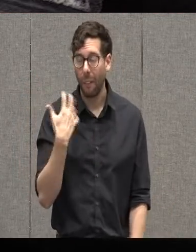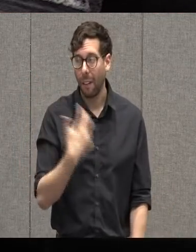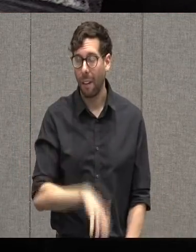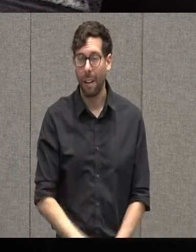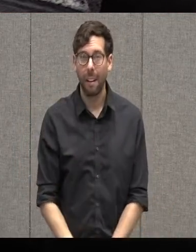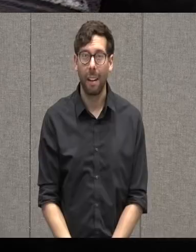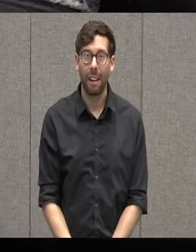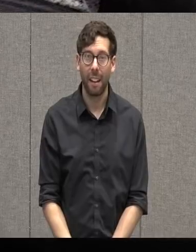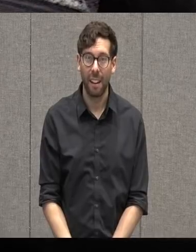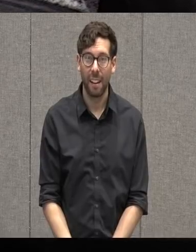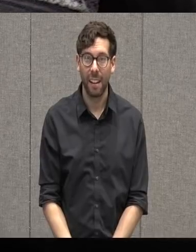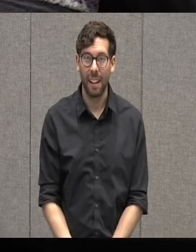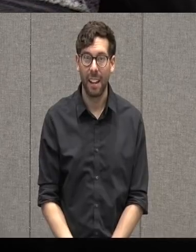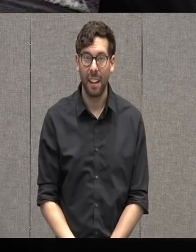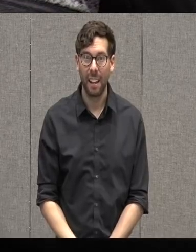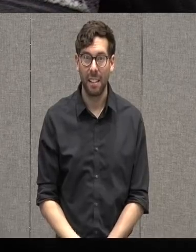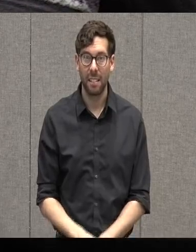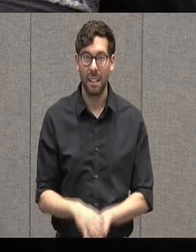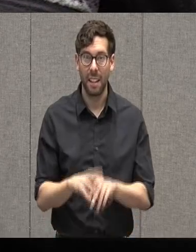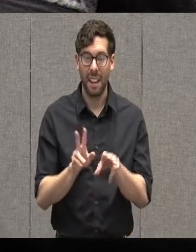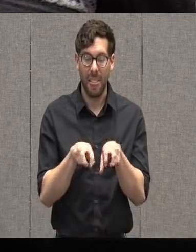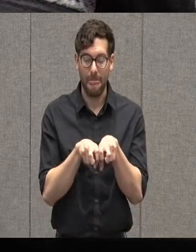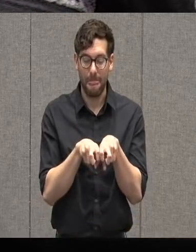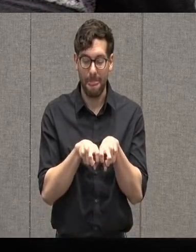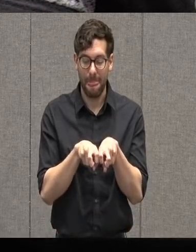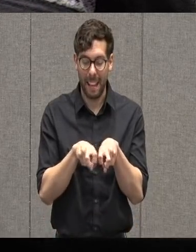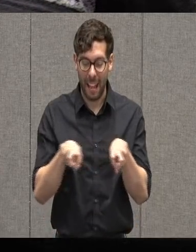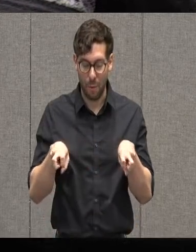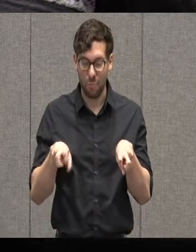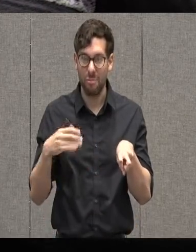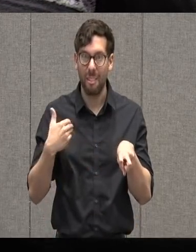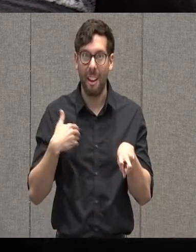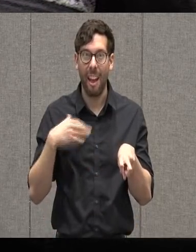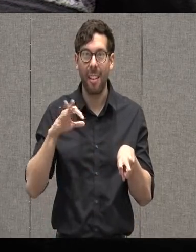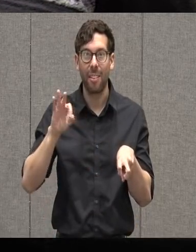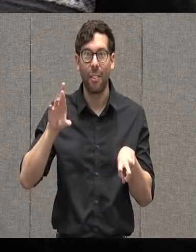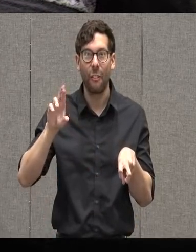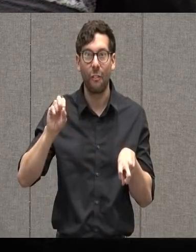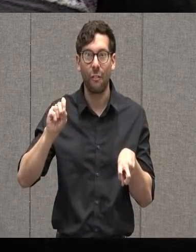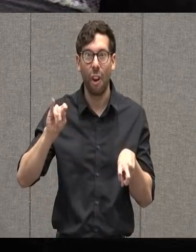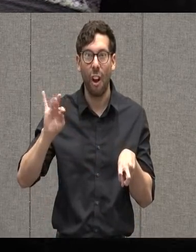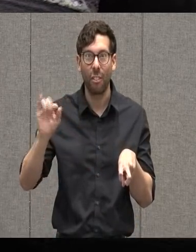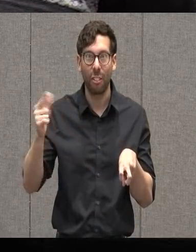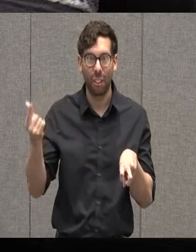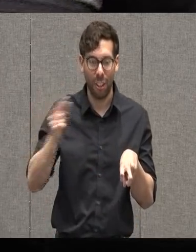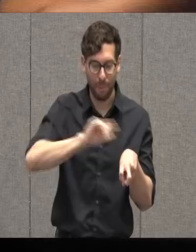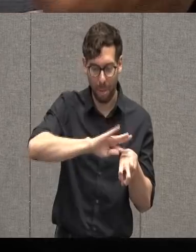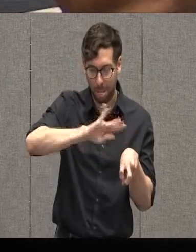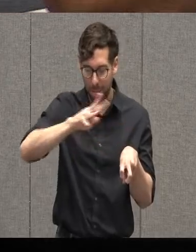And the couch has been frosted, the food's been devoured.